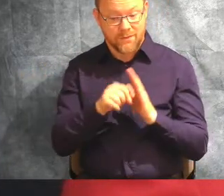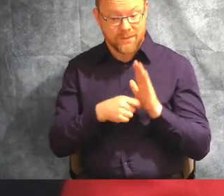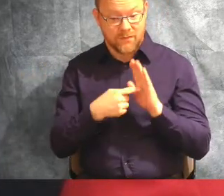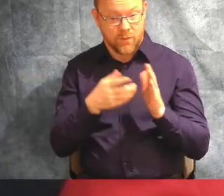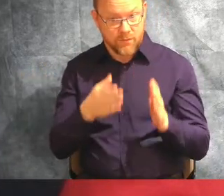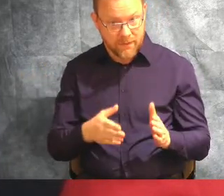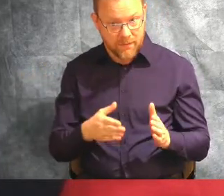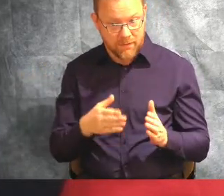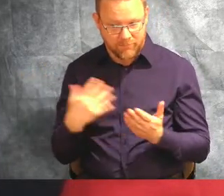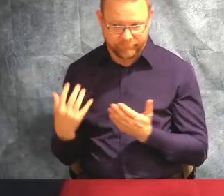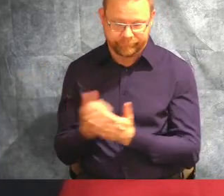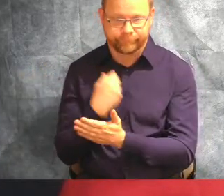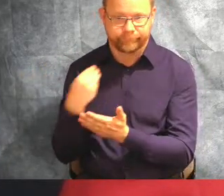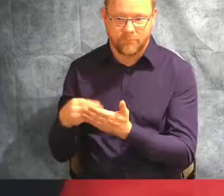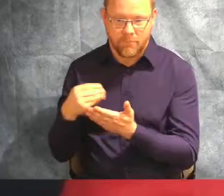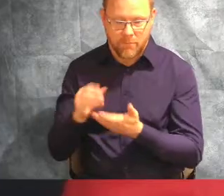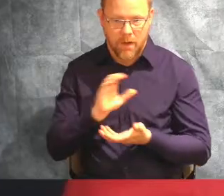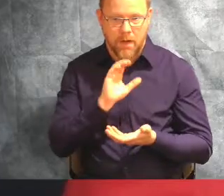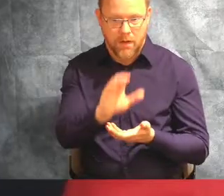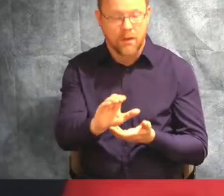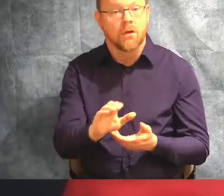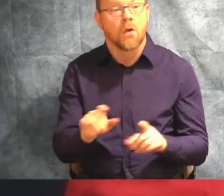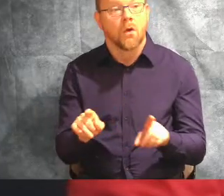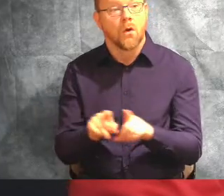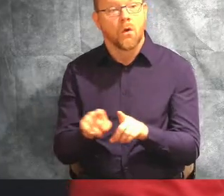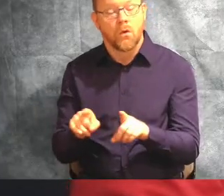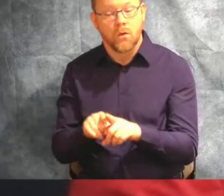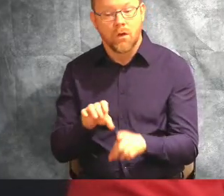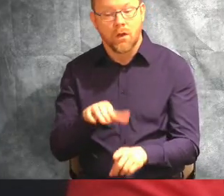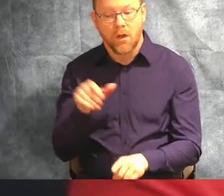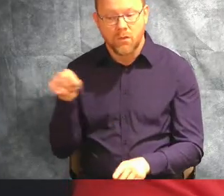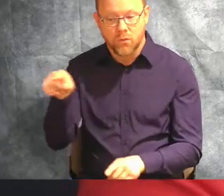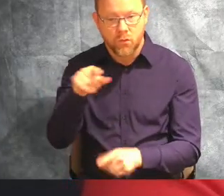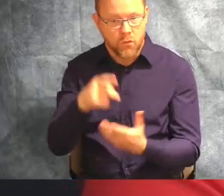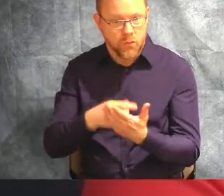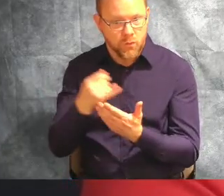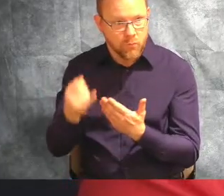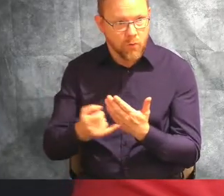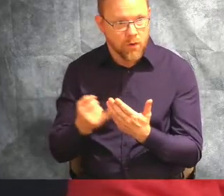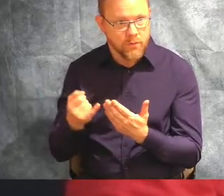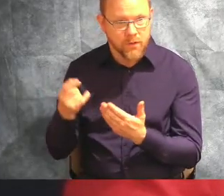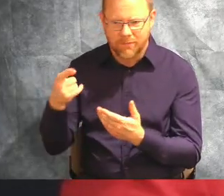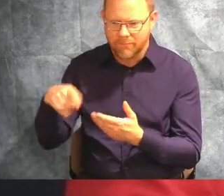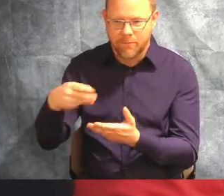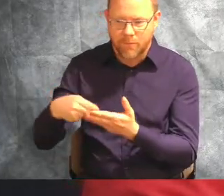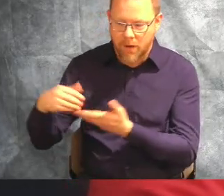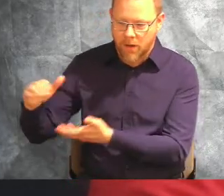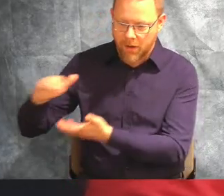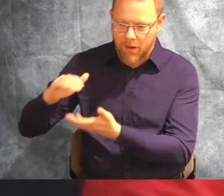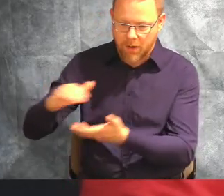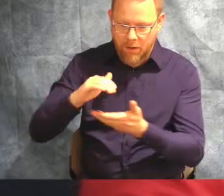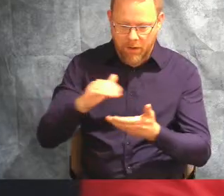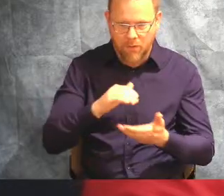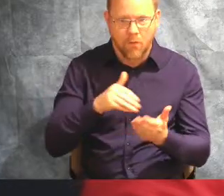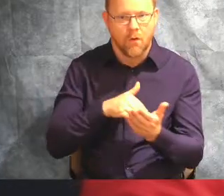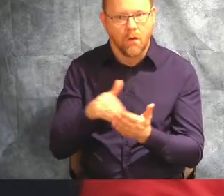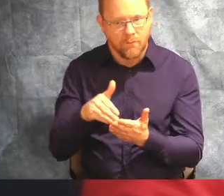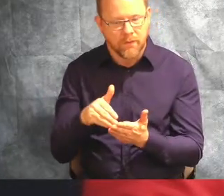got money for them but also other projects they get money all the time and I just think that